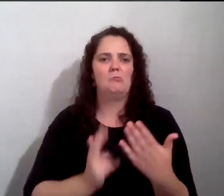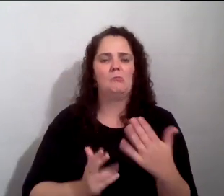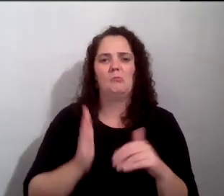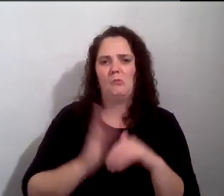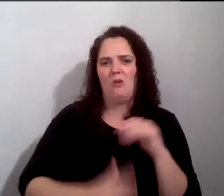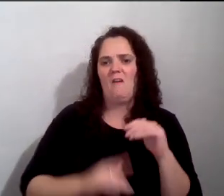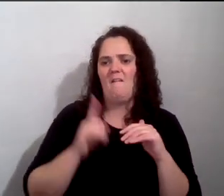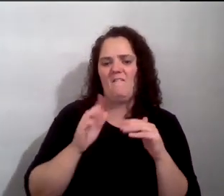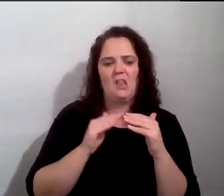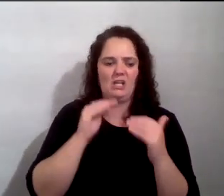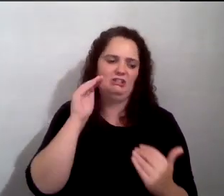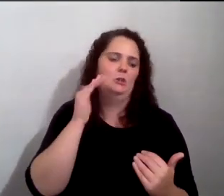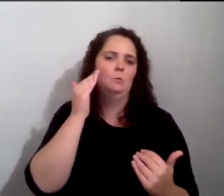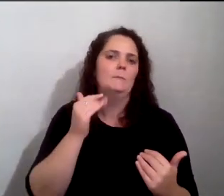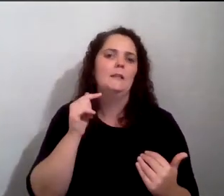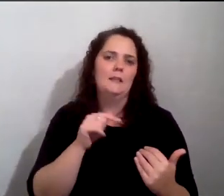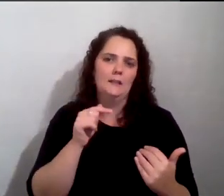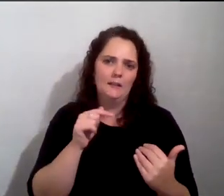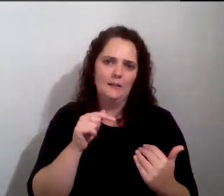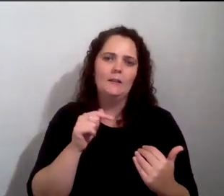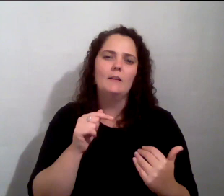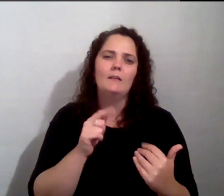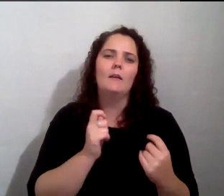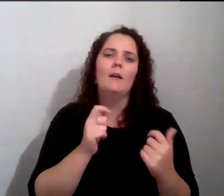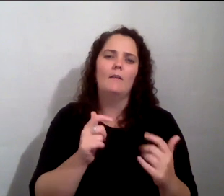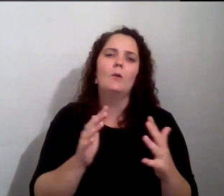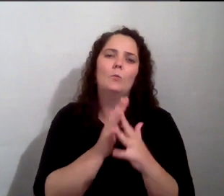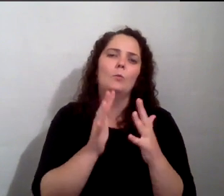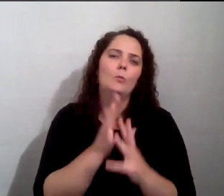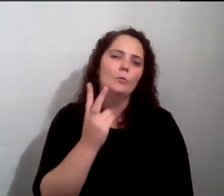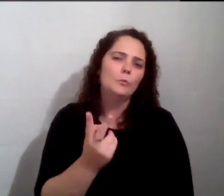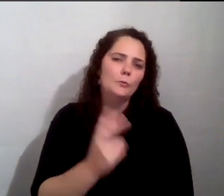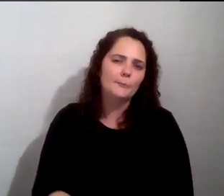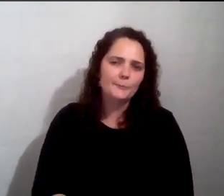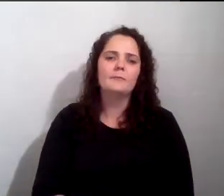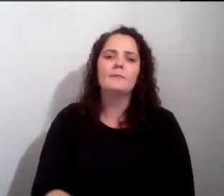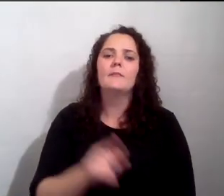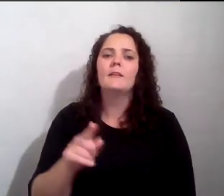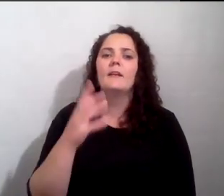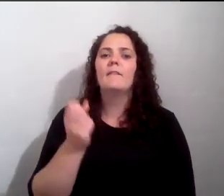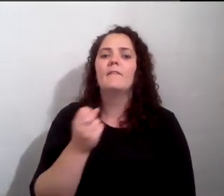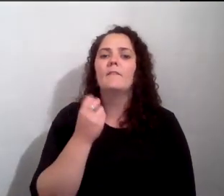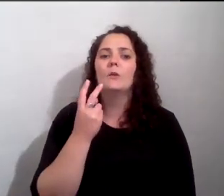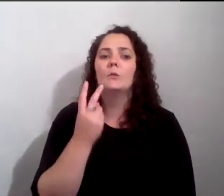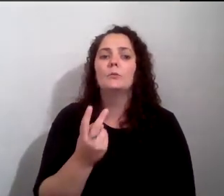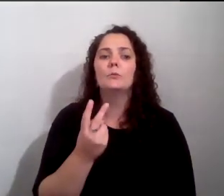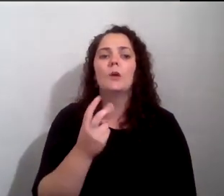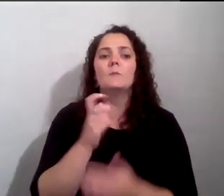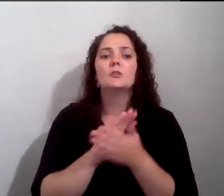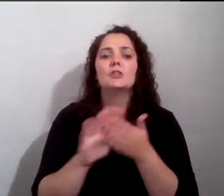in London for a time and in Brisbane actually for many years and this is where they met. Barbara went to Brisbane State High